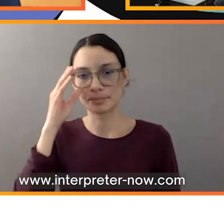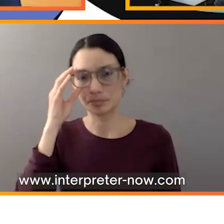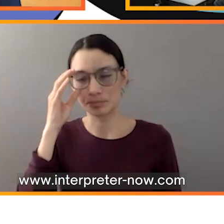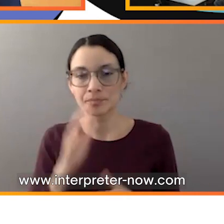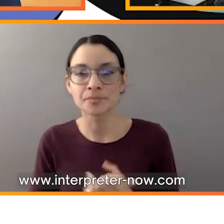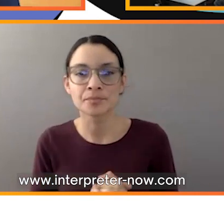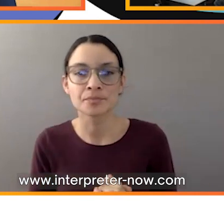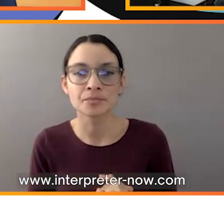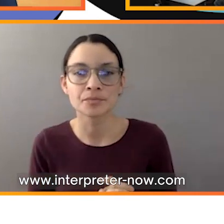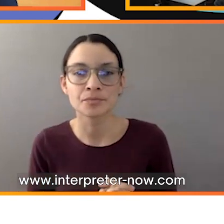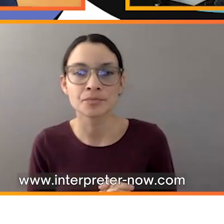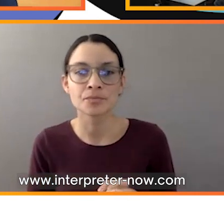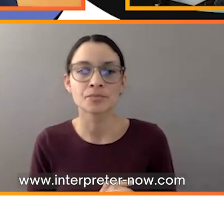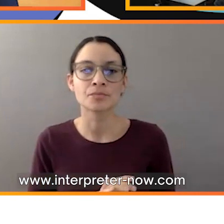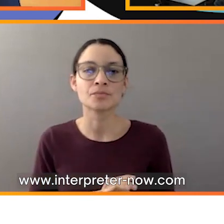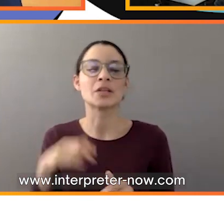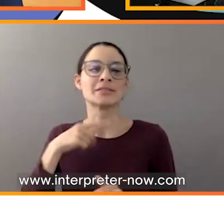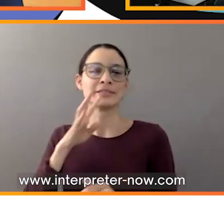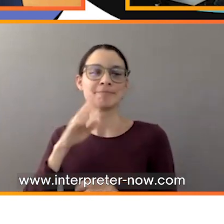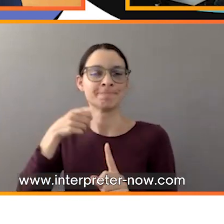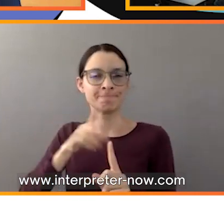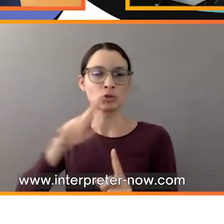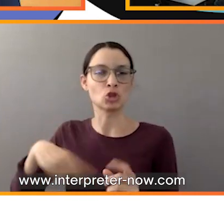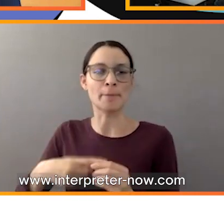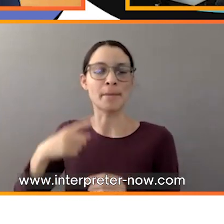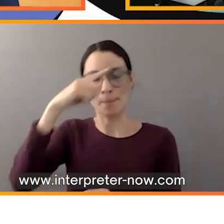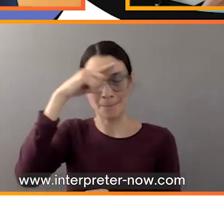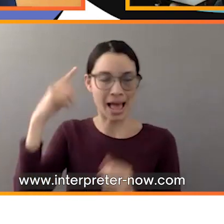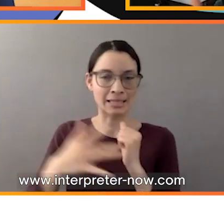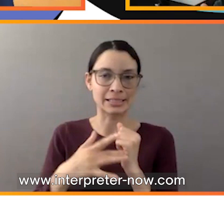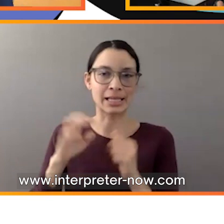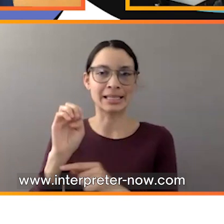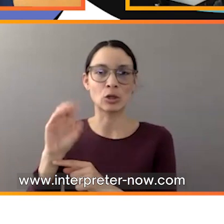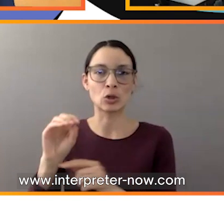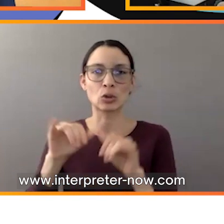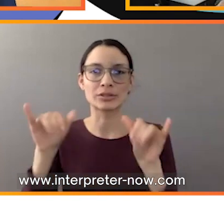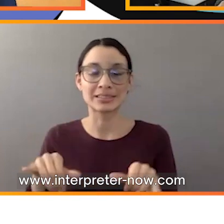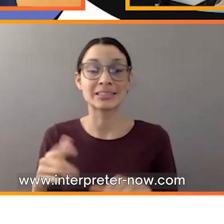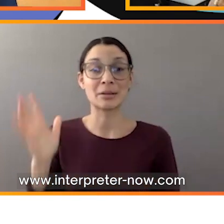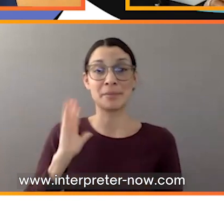But that has changed, and that's grateful. It isn't as grateful as ultimacy.